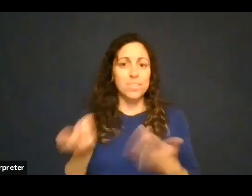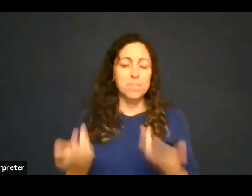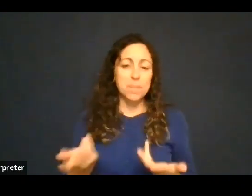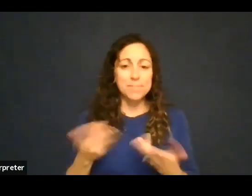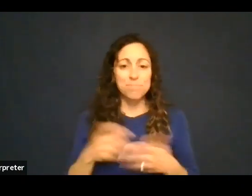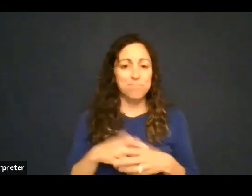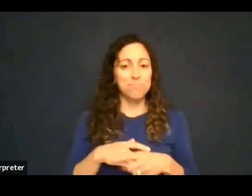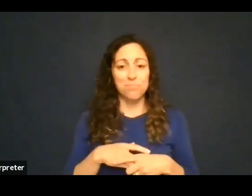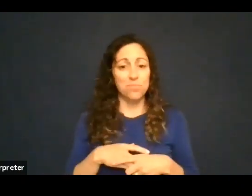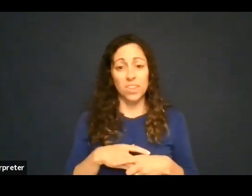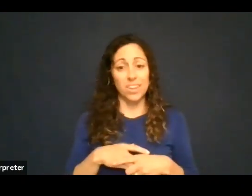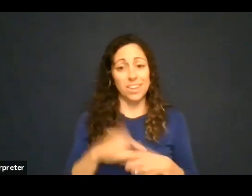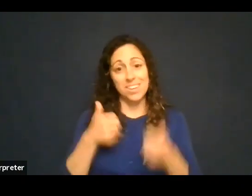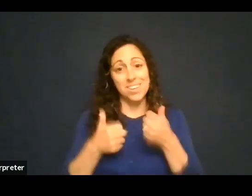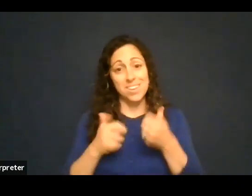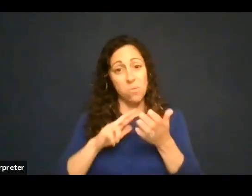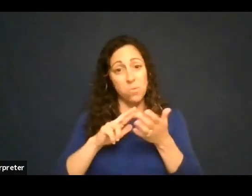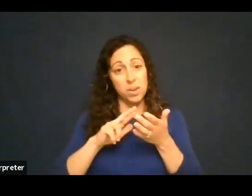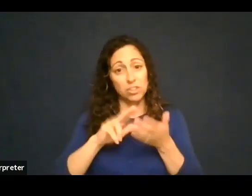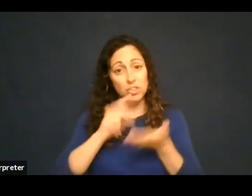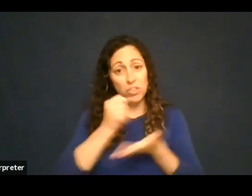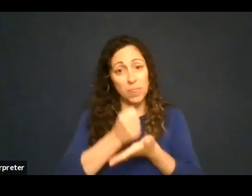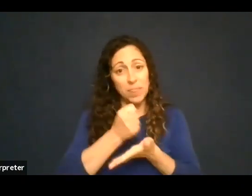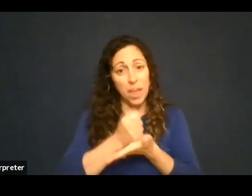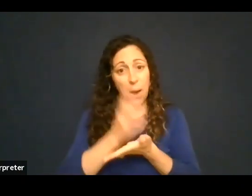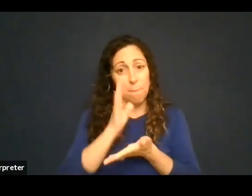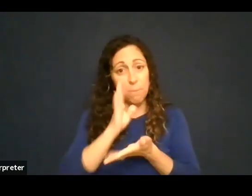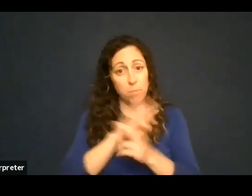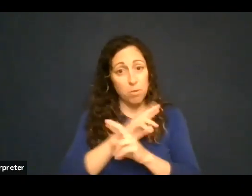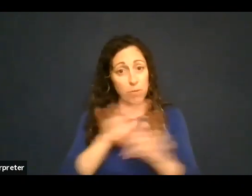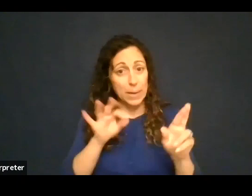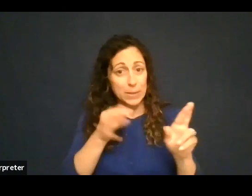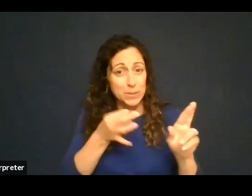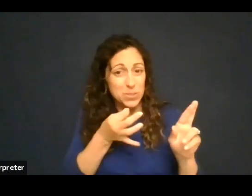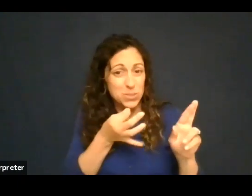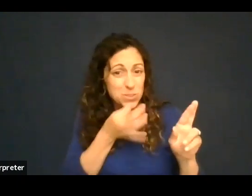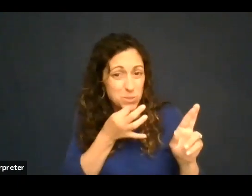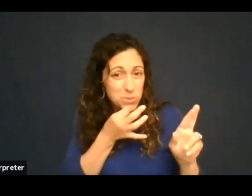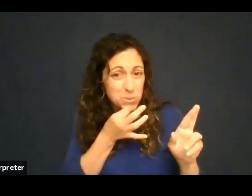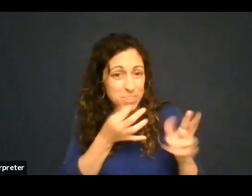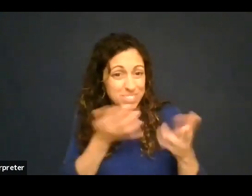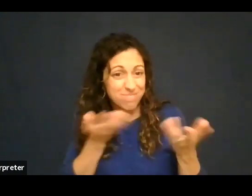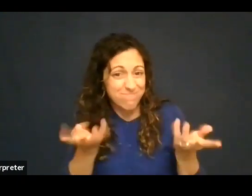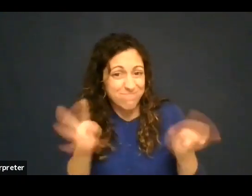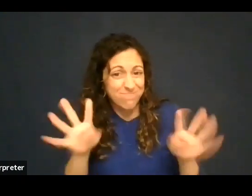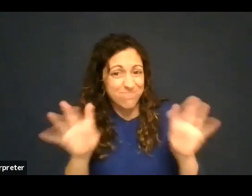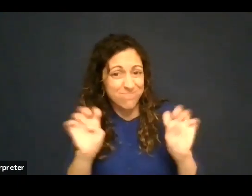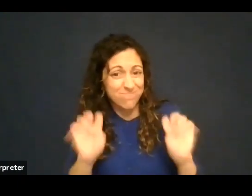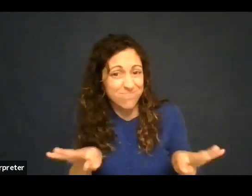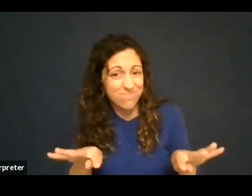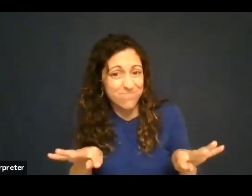And I think that's a very hard question to answer. I don't know if anybody has anything they'd like to add to that.